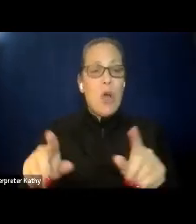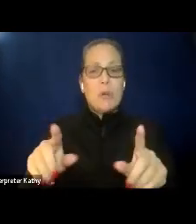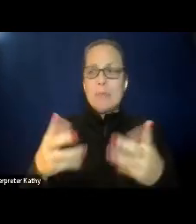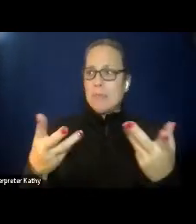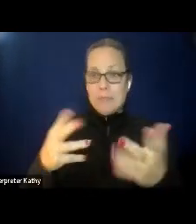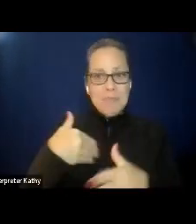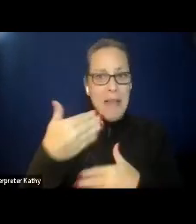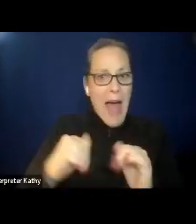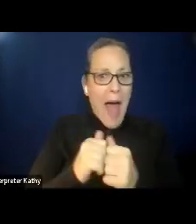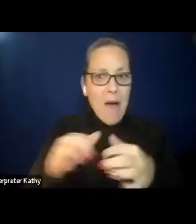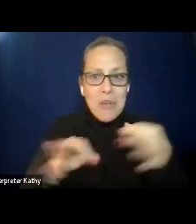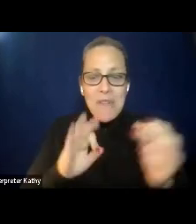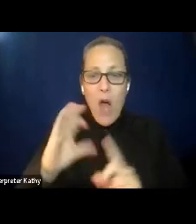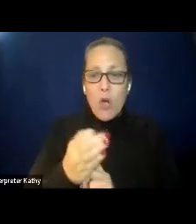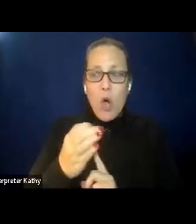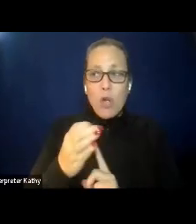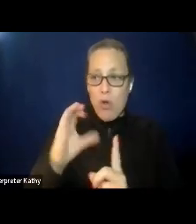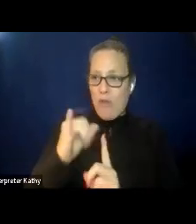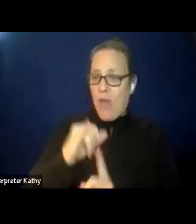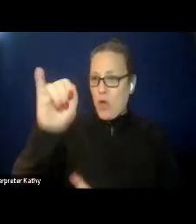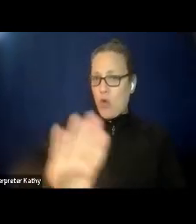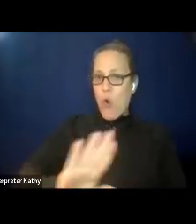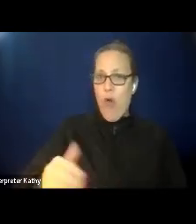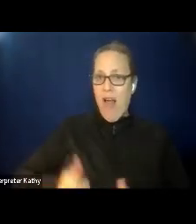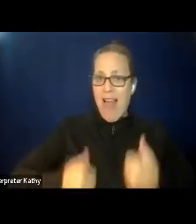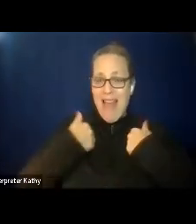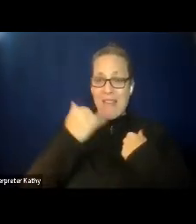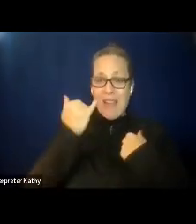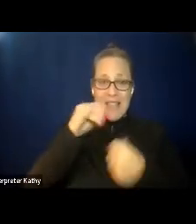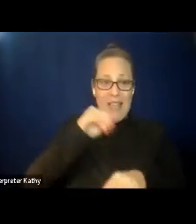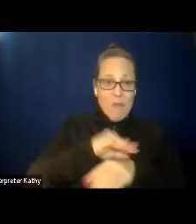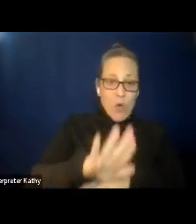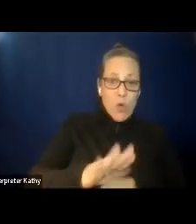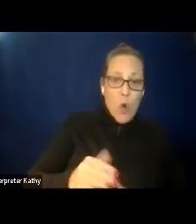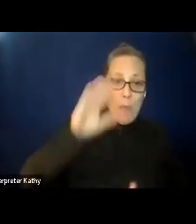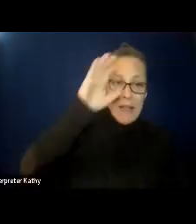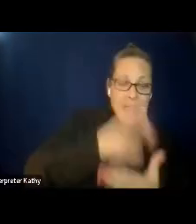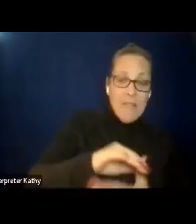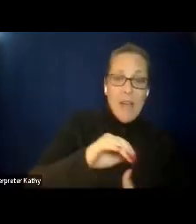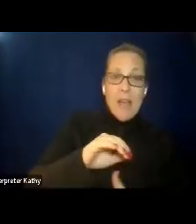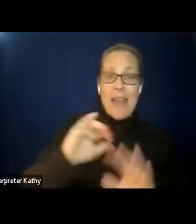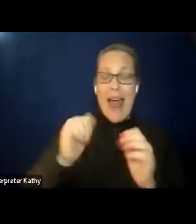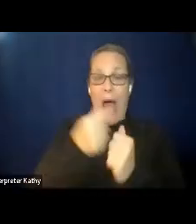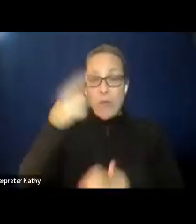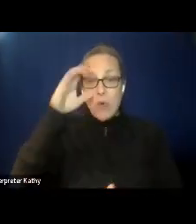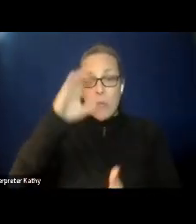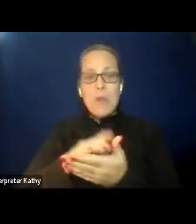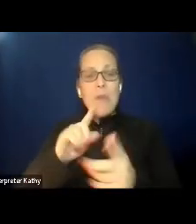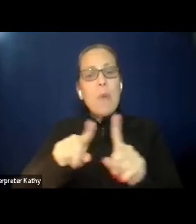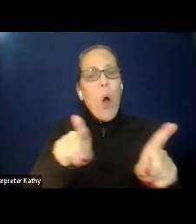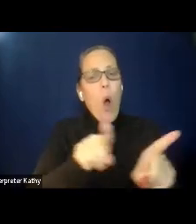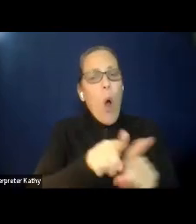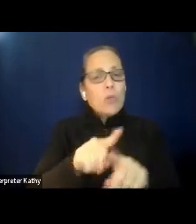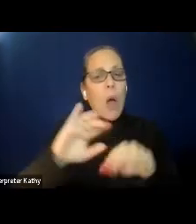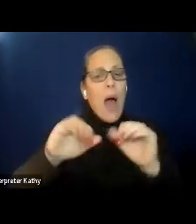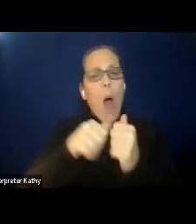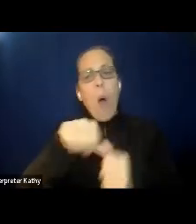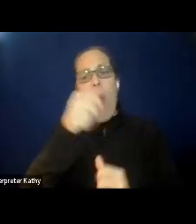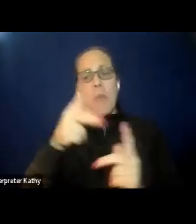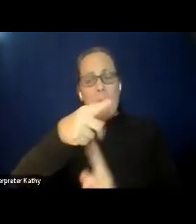culture. So let's define culture. Culture